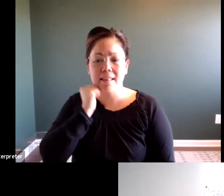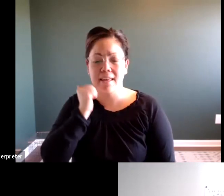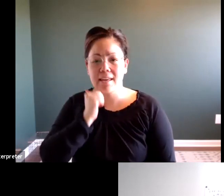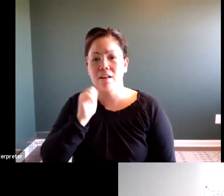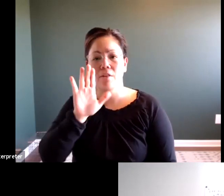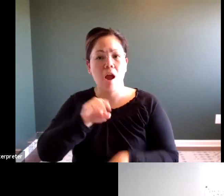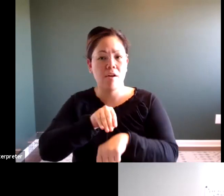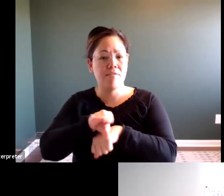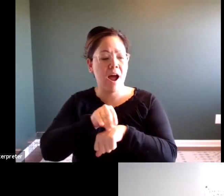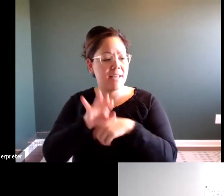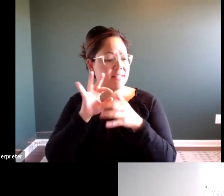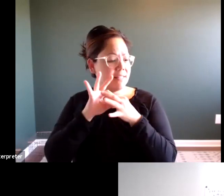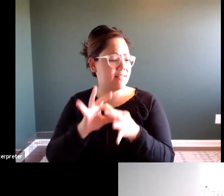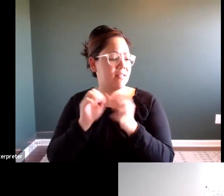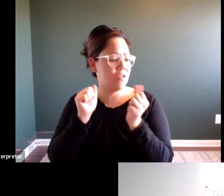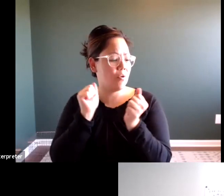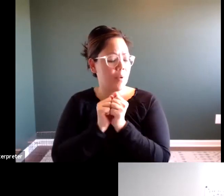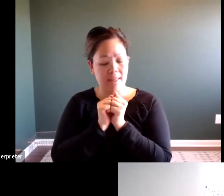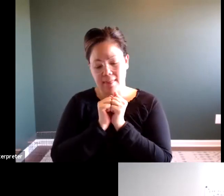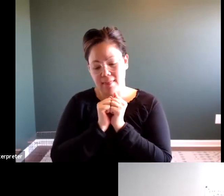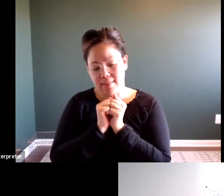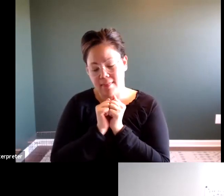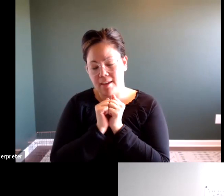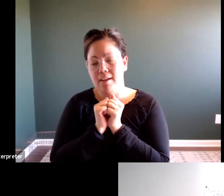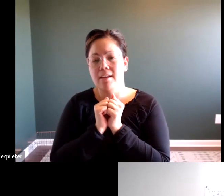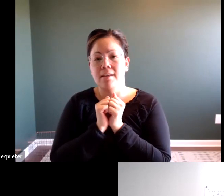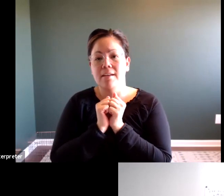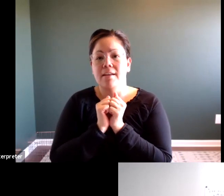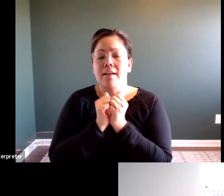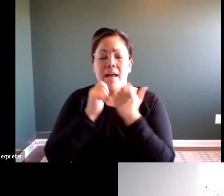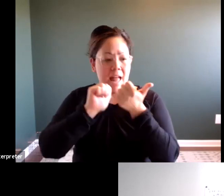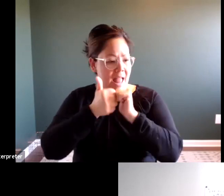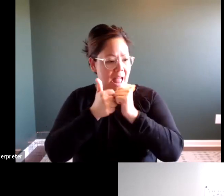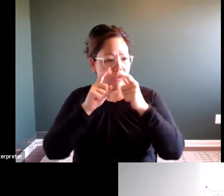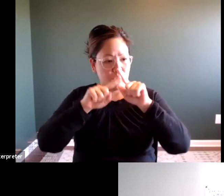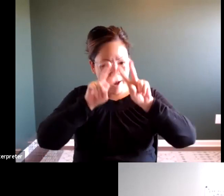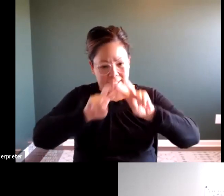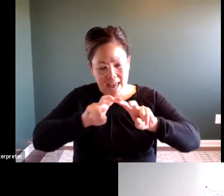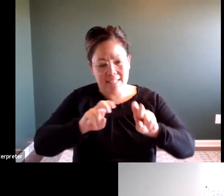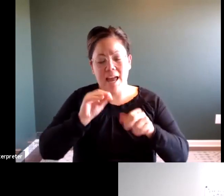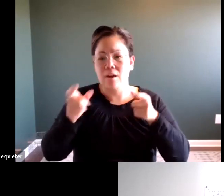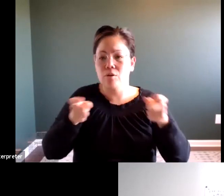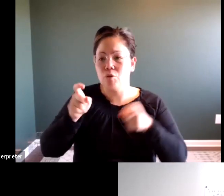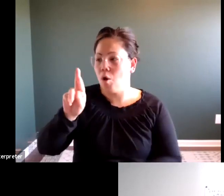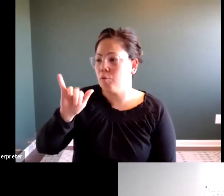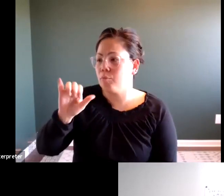as far as, as you know, assessing and controlling the risk in their own lives?